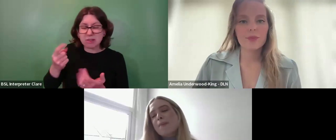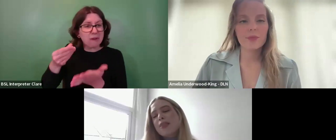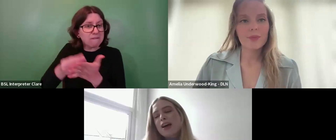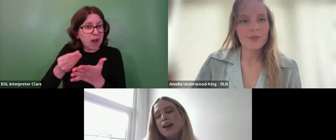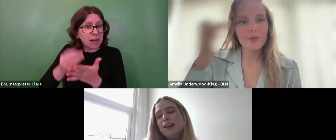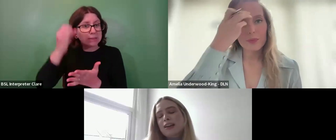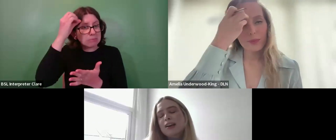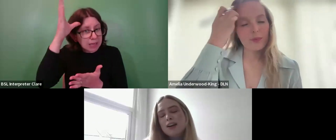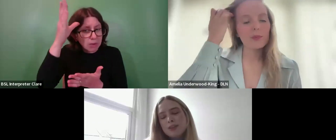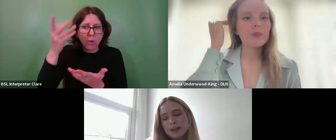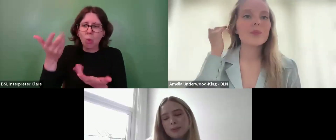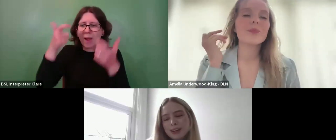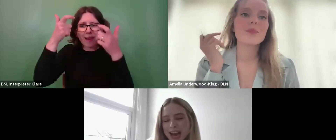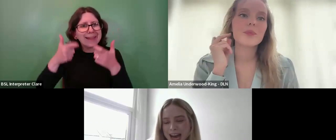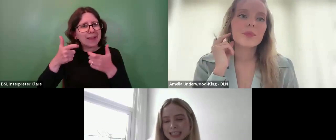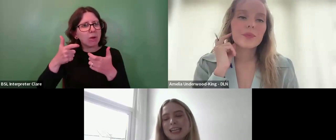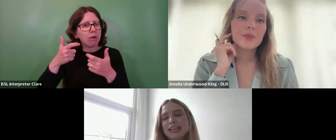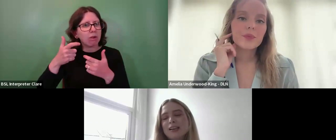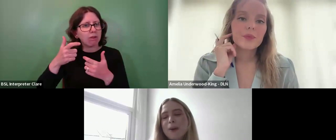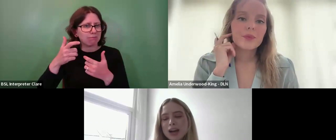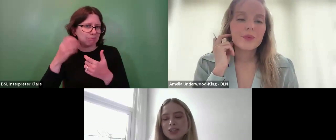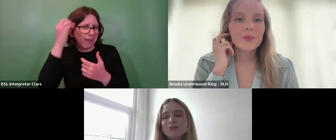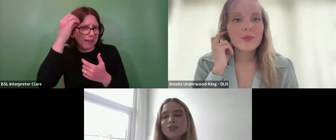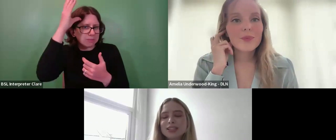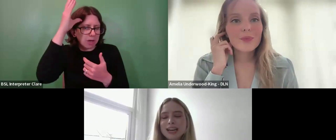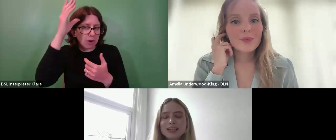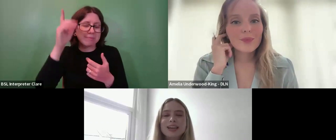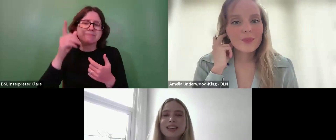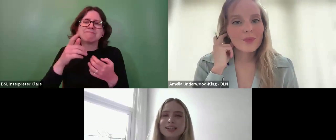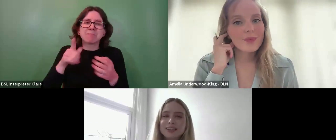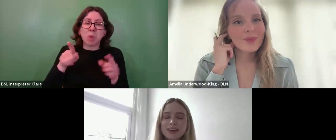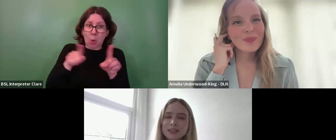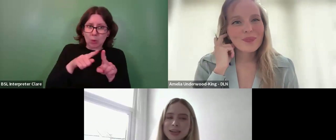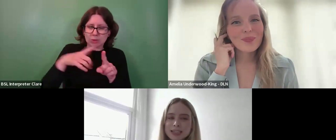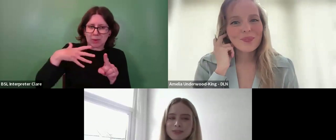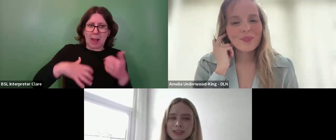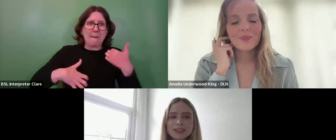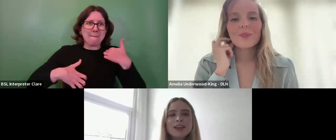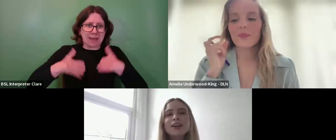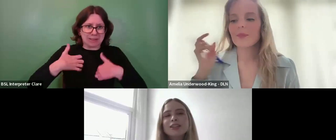And then the other bullet point I had is a passion for the sector and a desire to make a difference.